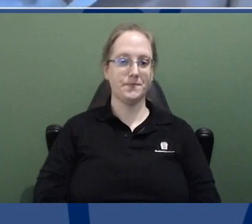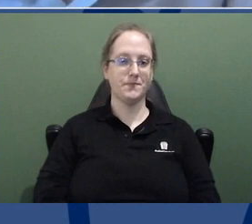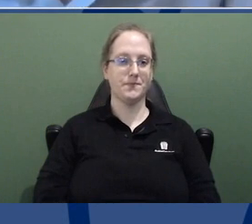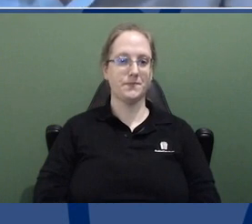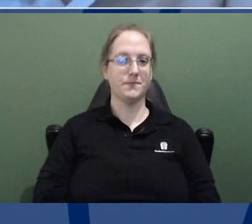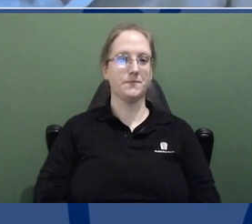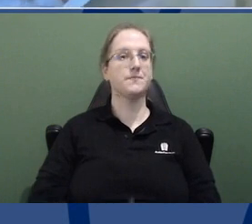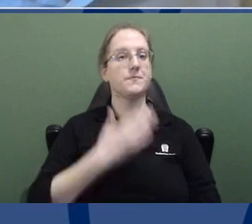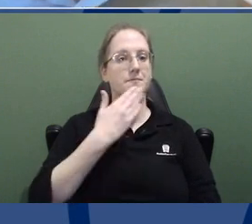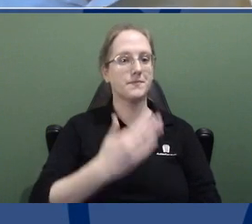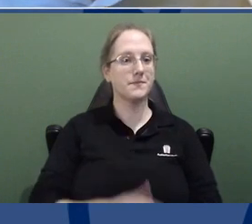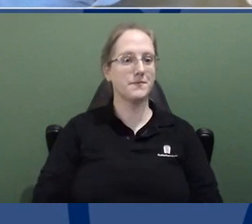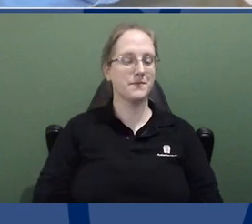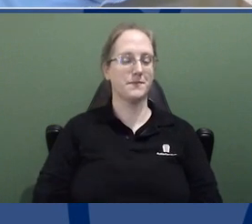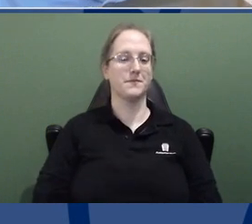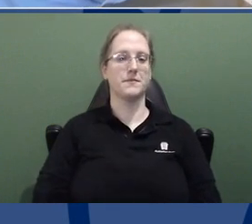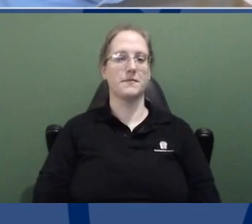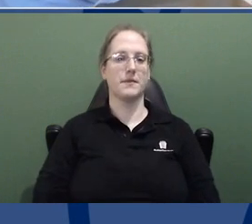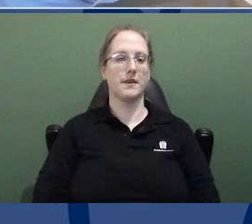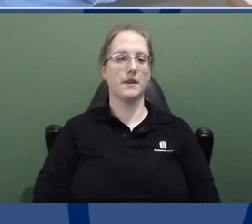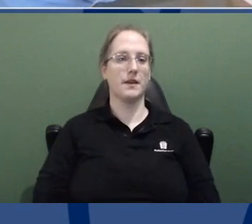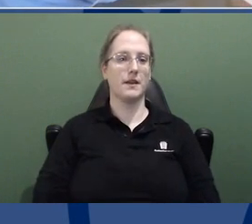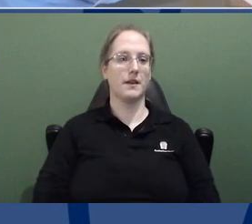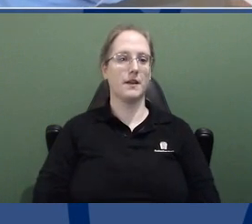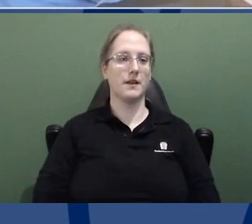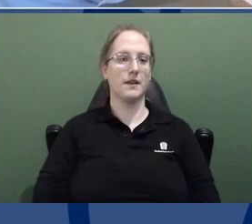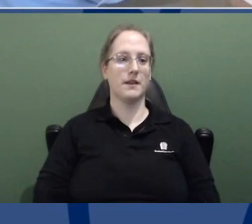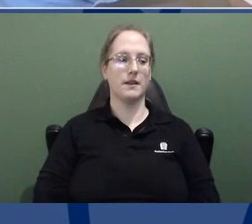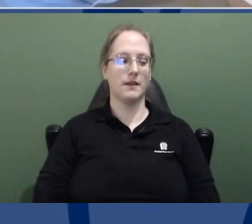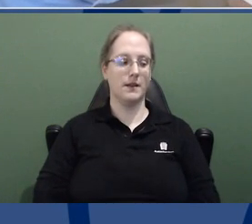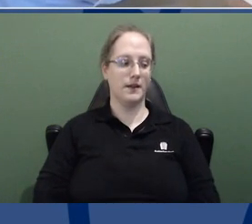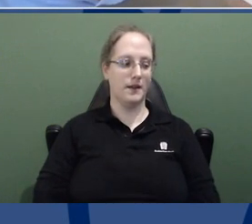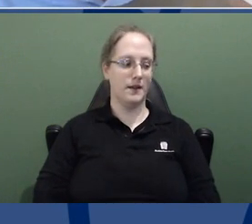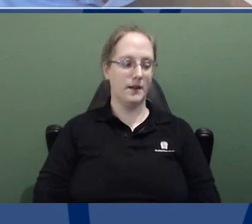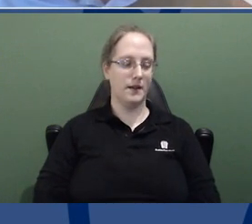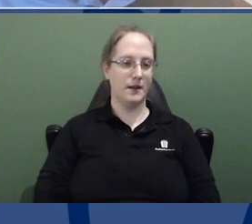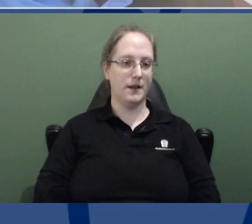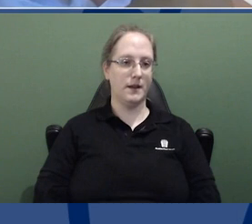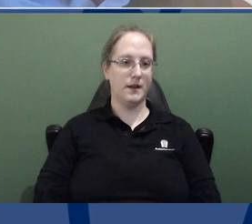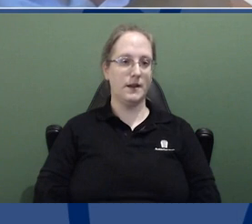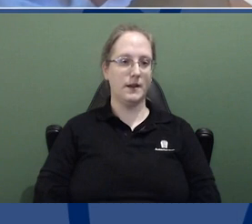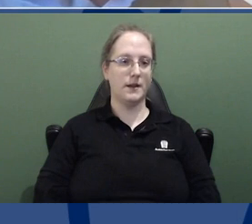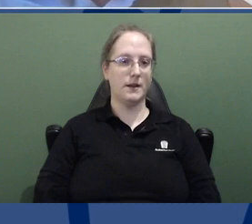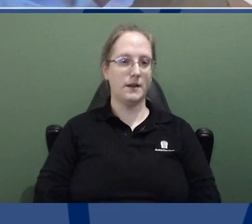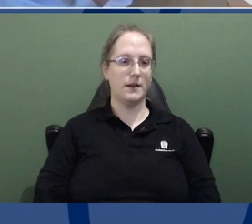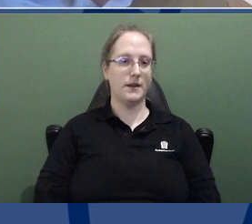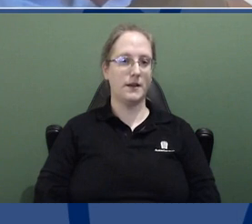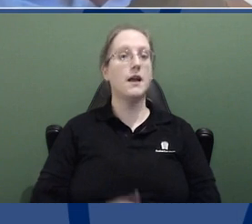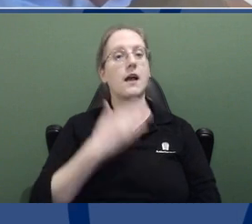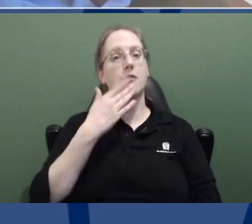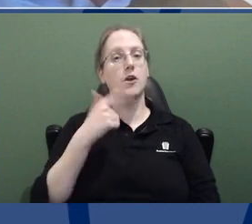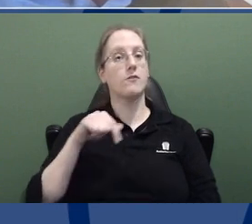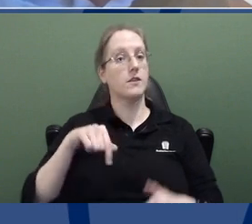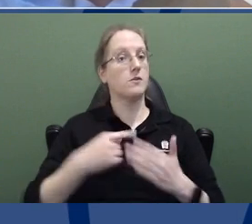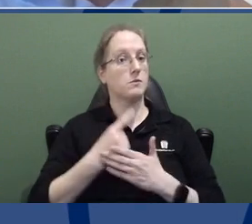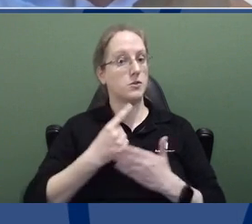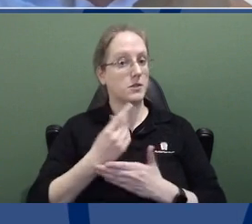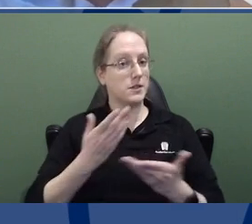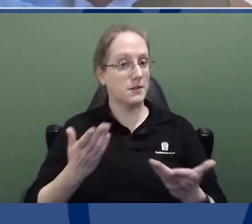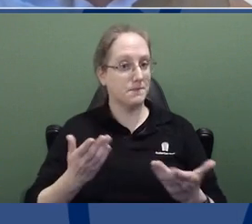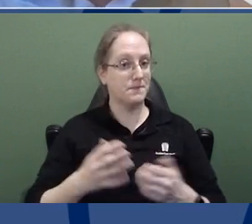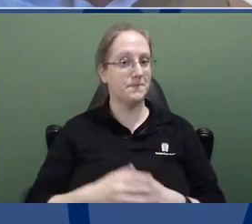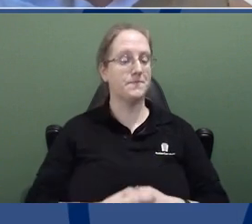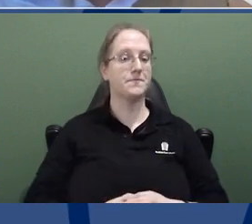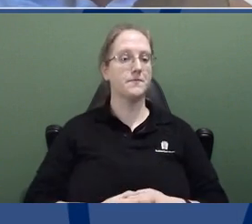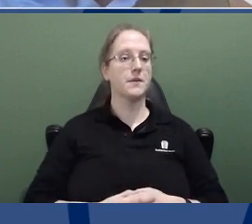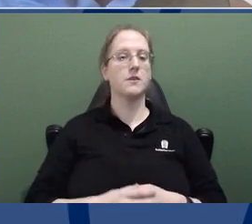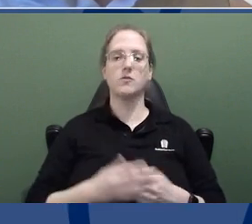Thank you, Filiz. So ‑ and thanks for the opportunity, everyone, to speak here today.